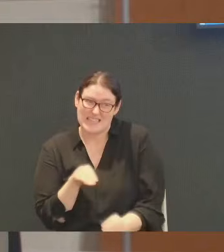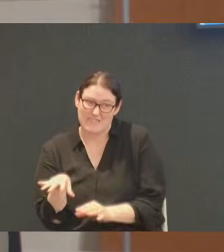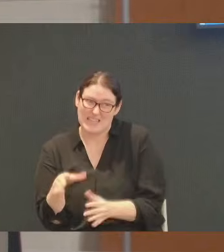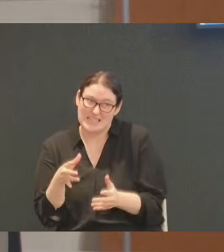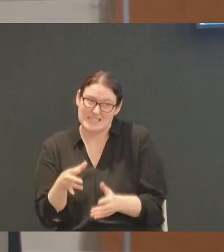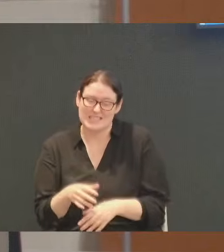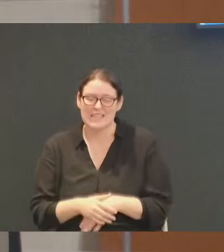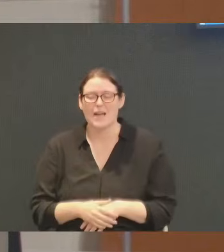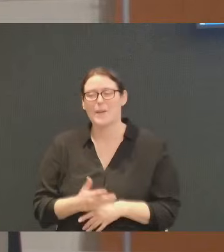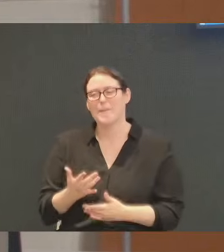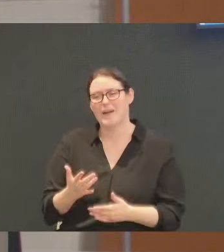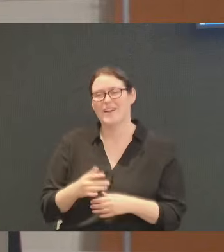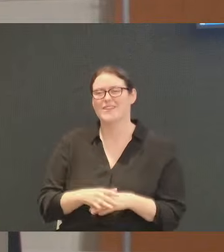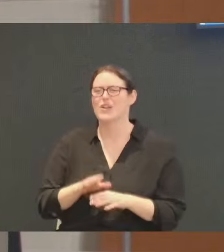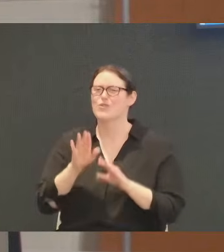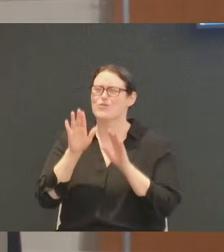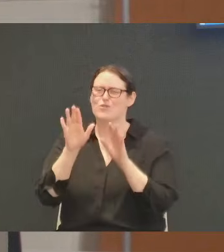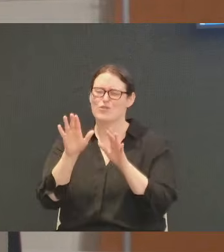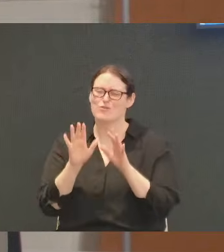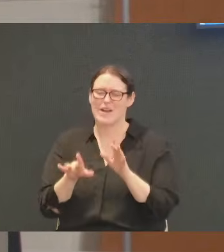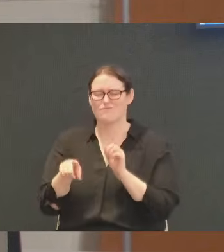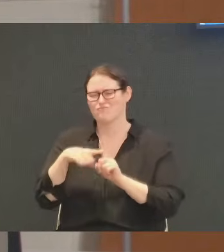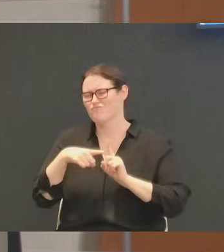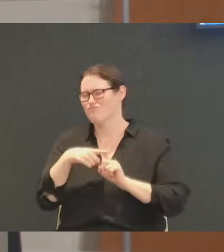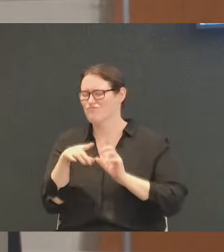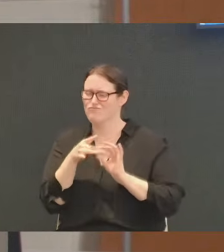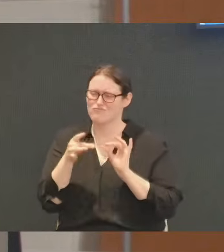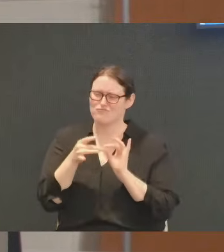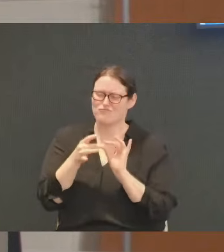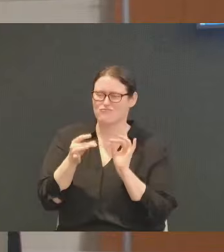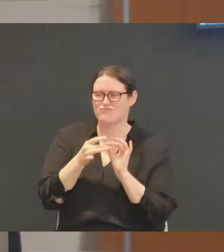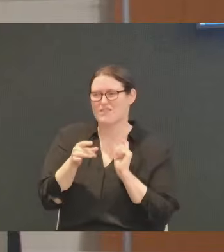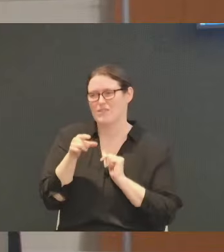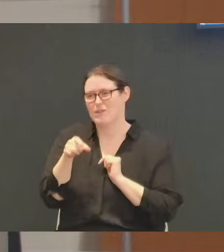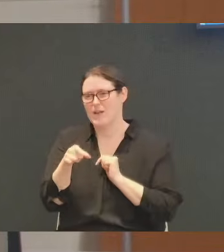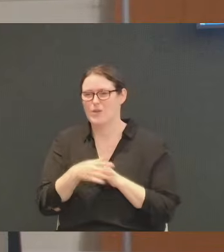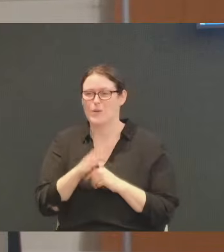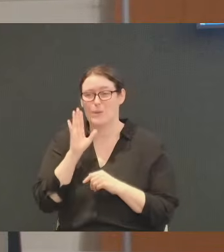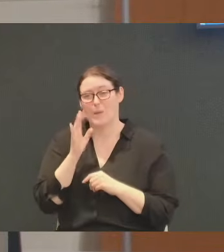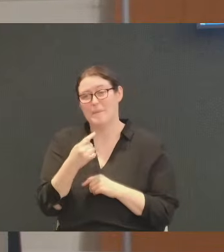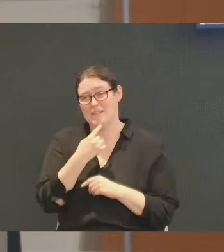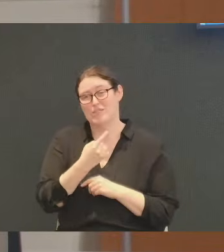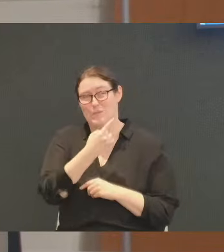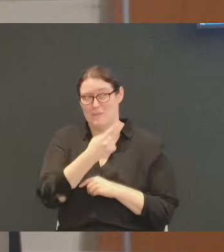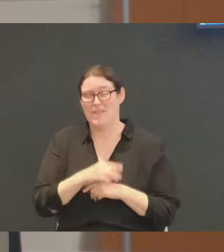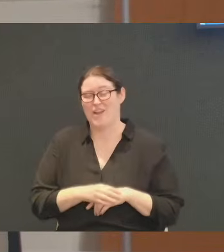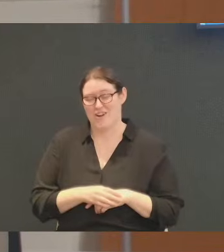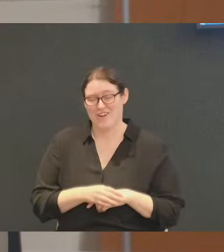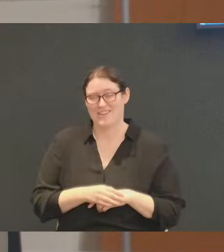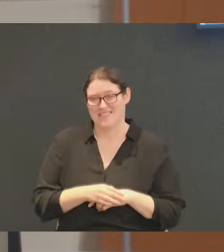he had really great things to say about you and he they will miss you up in Delaware County. But I am